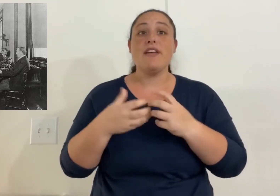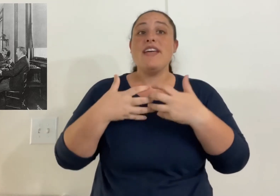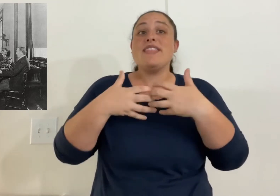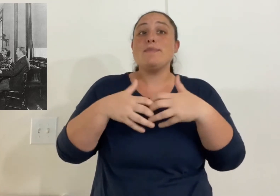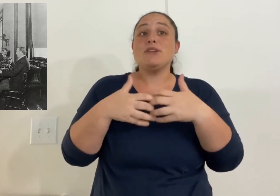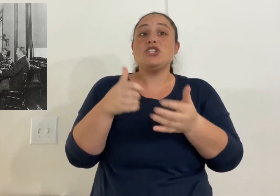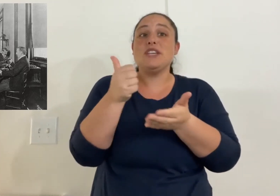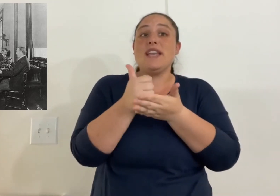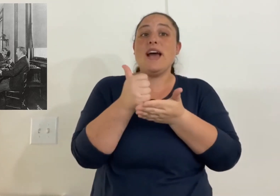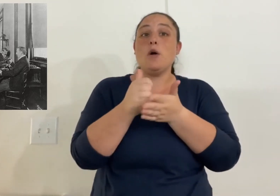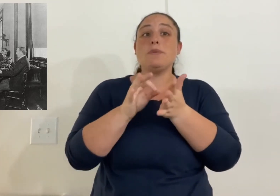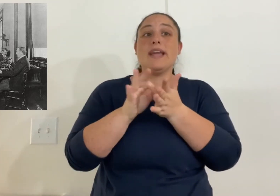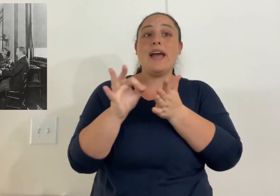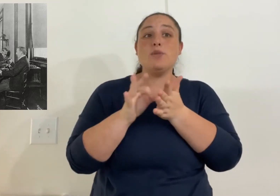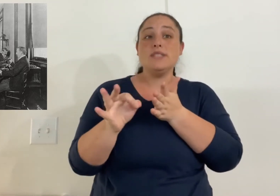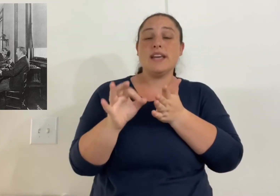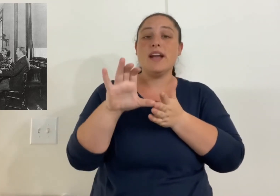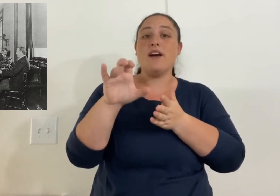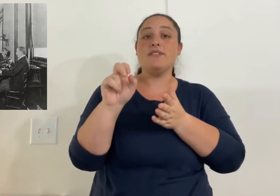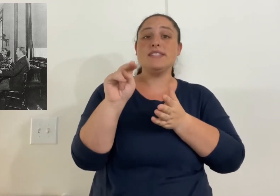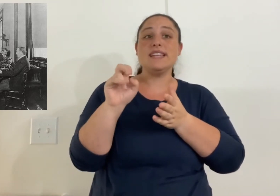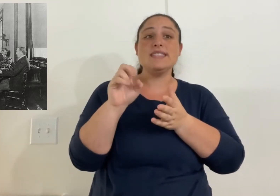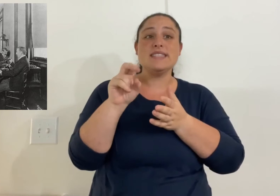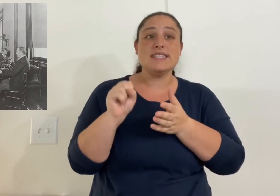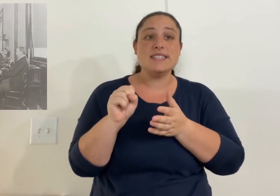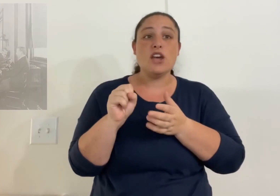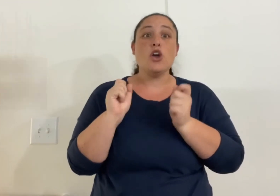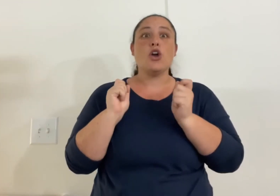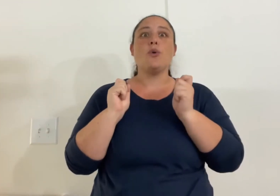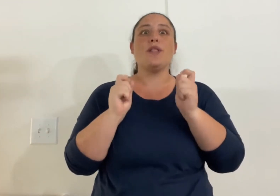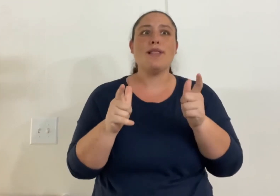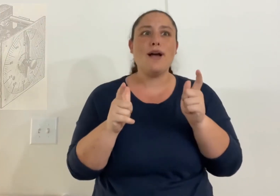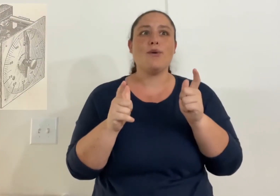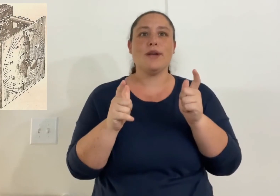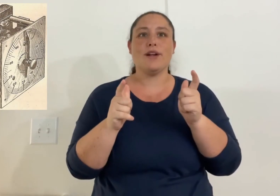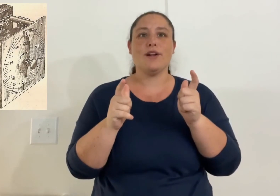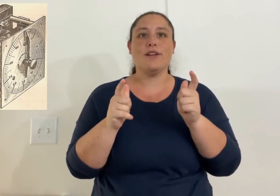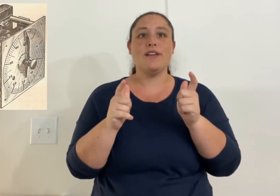This machine helped the counting of the census go a lot quicker.